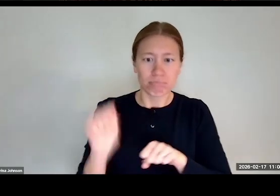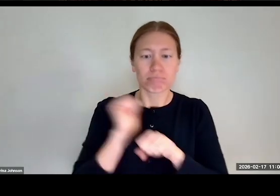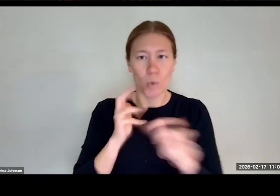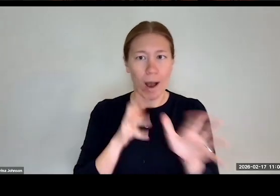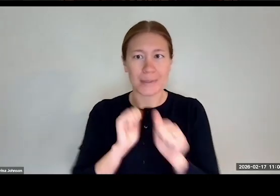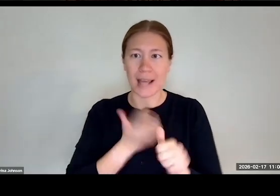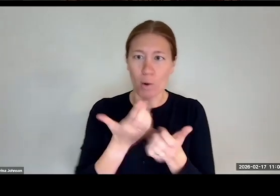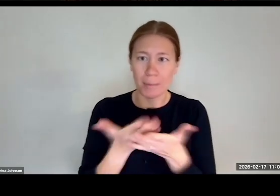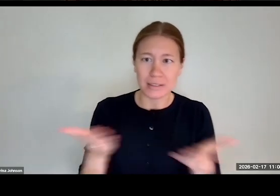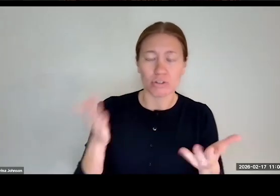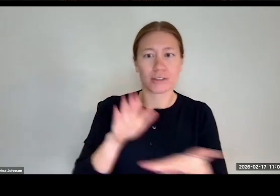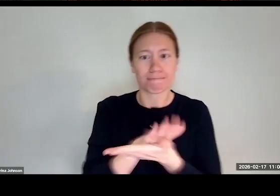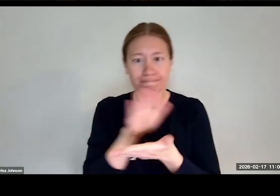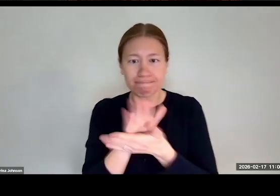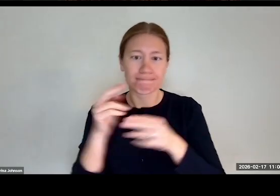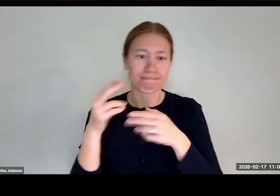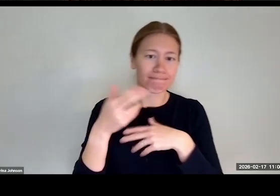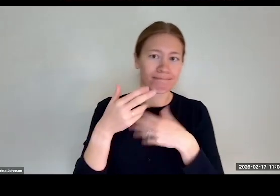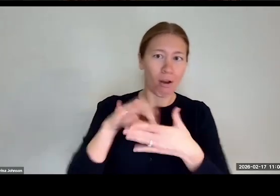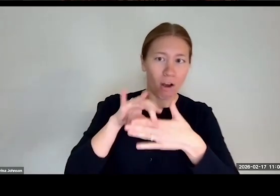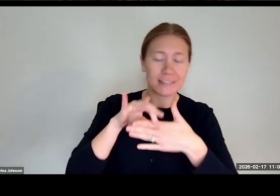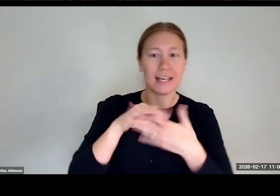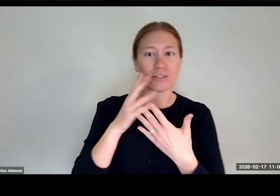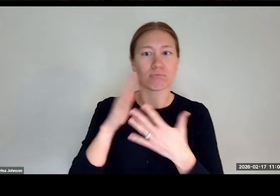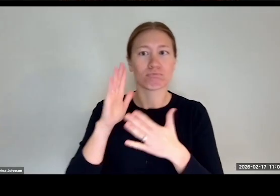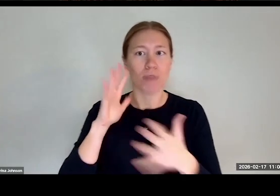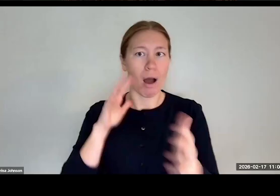and make changes into the future as as soon as possible.